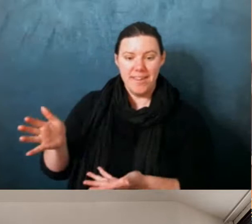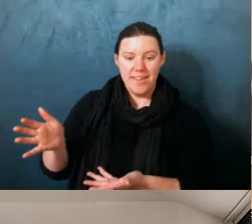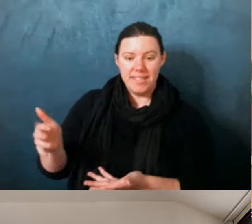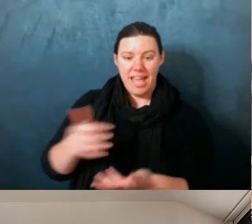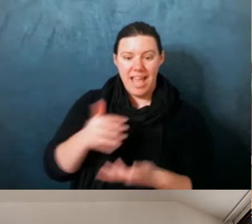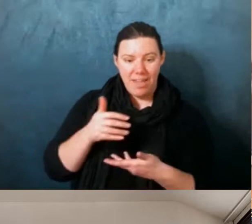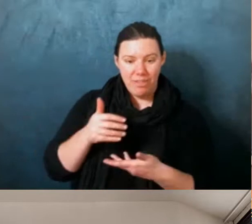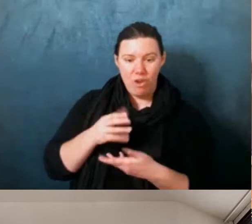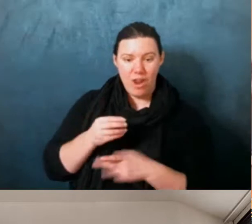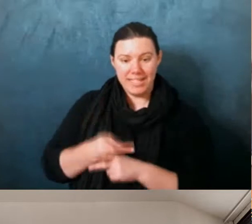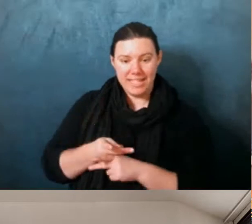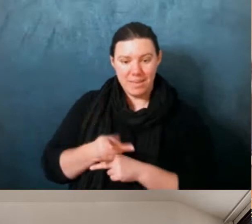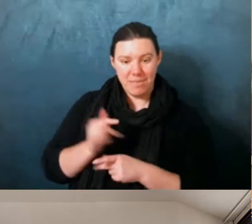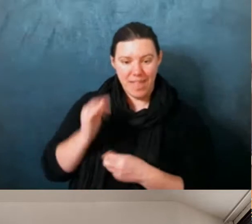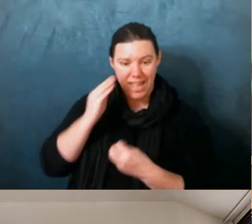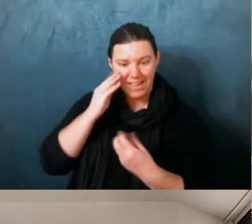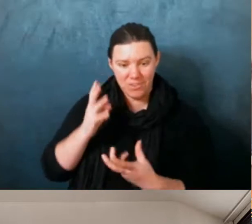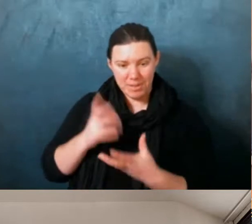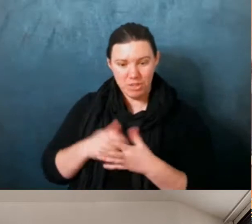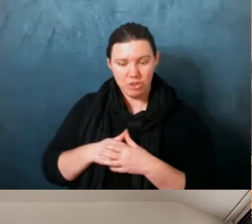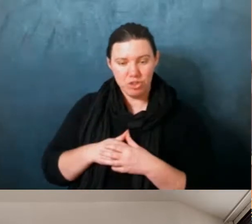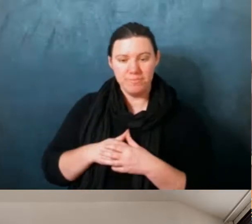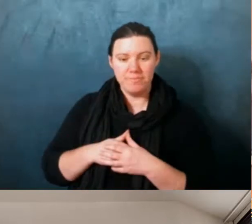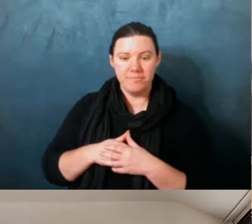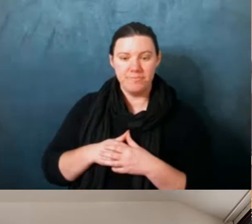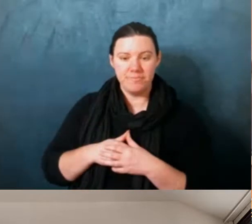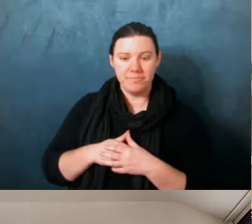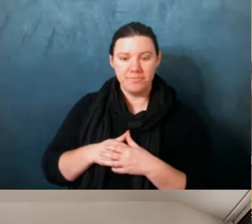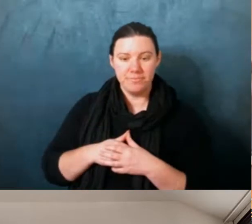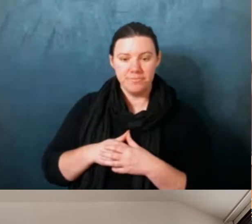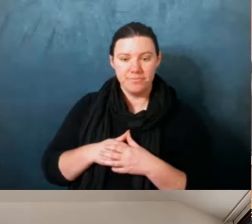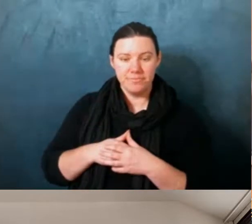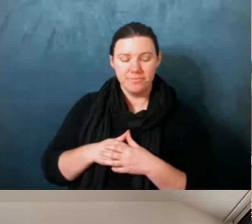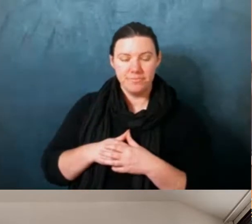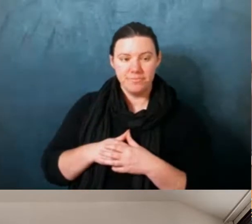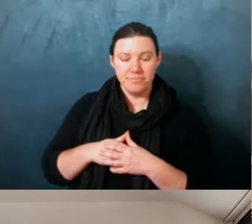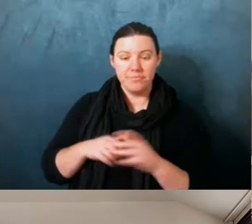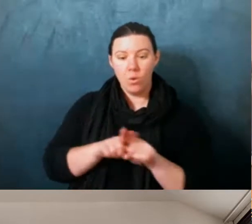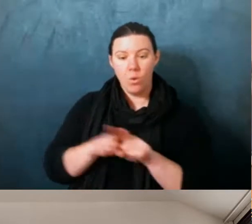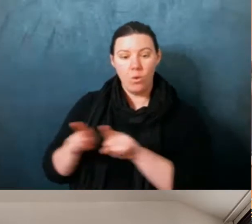and how that impacts people. Additionally, I'd like to talk about some of the issues